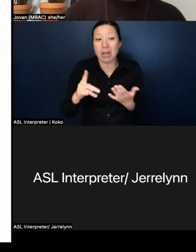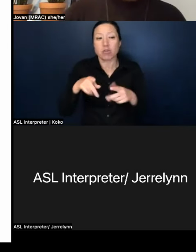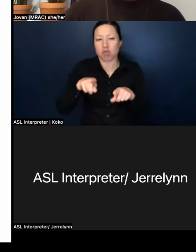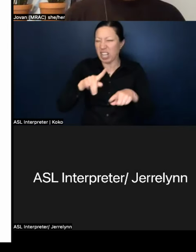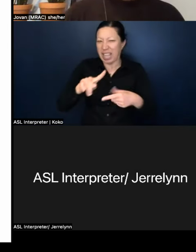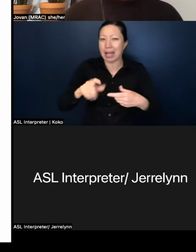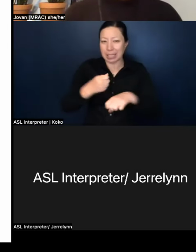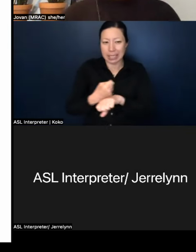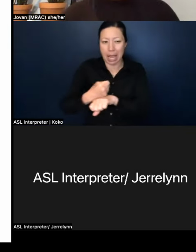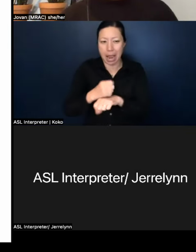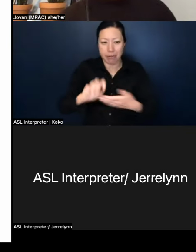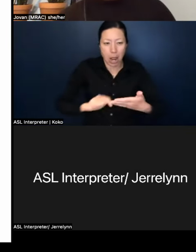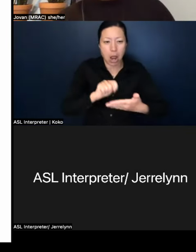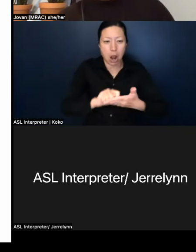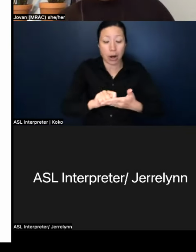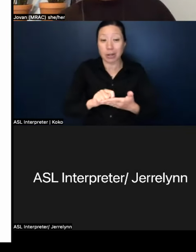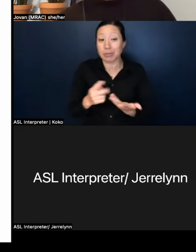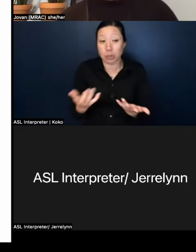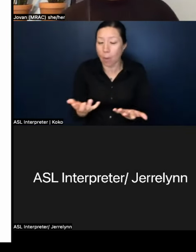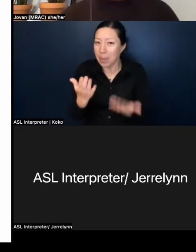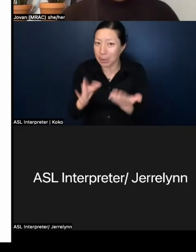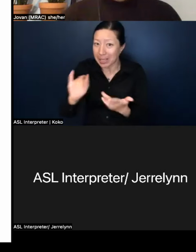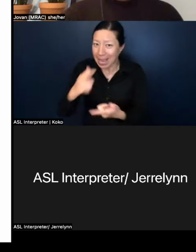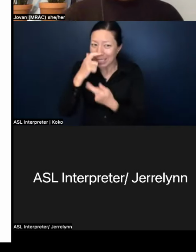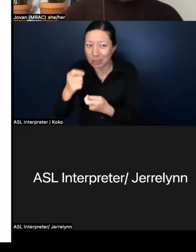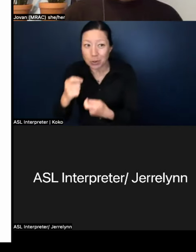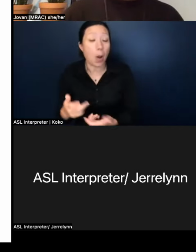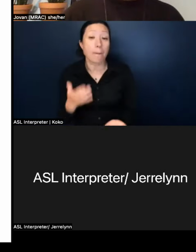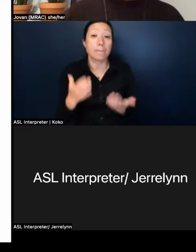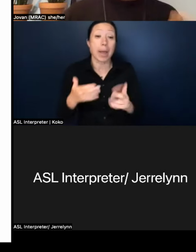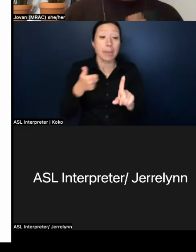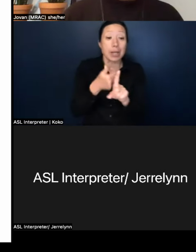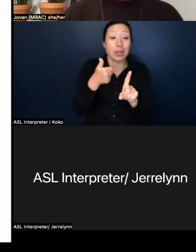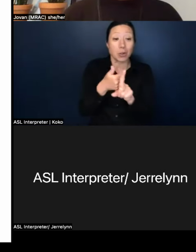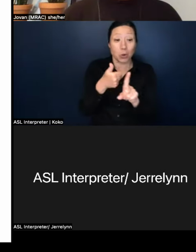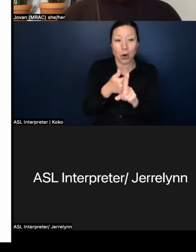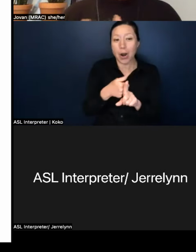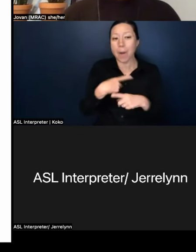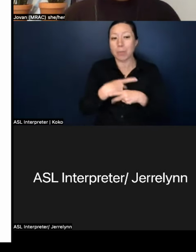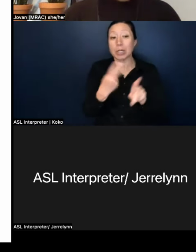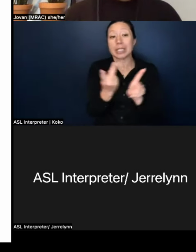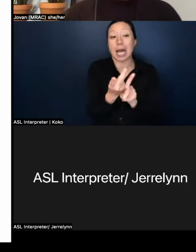who's interested in AI and creating metaverses. That's cool too. Whatever you're interested in,